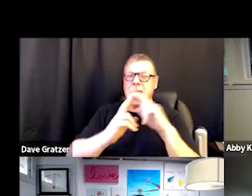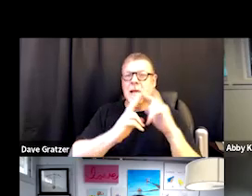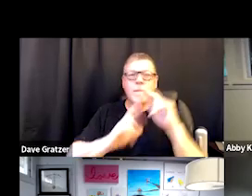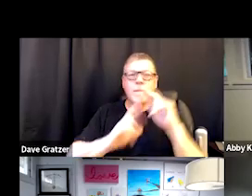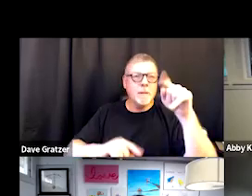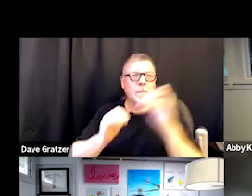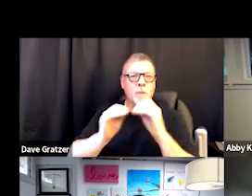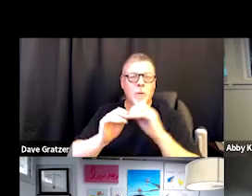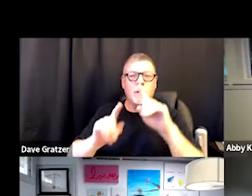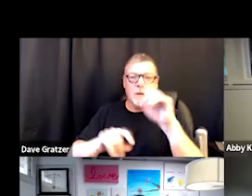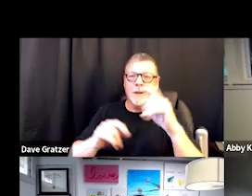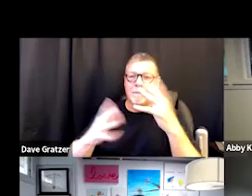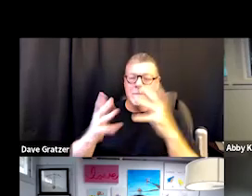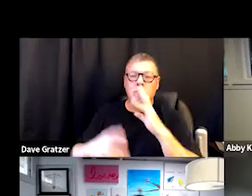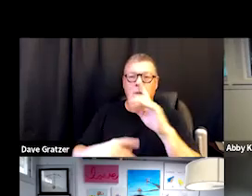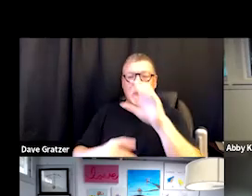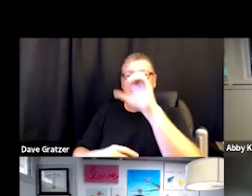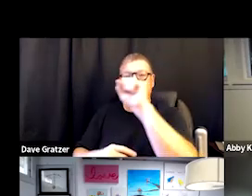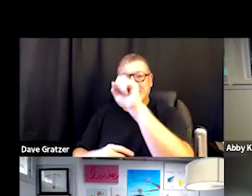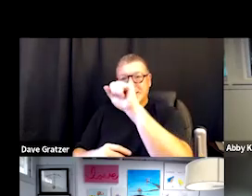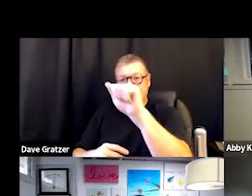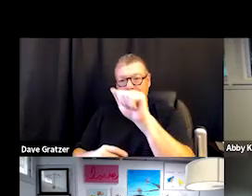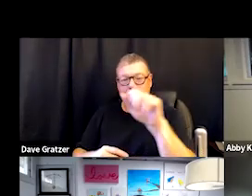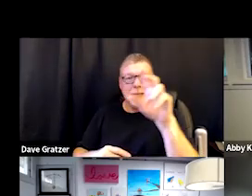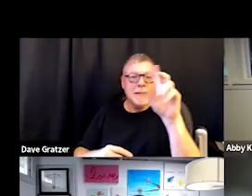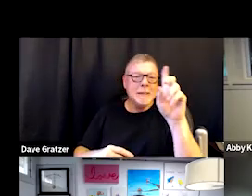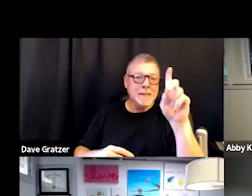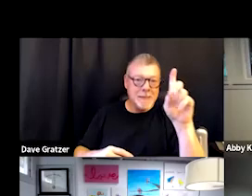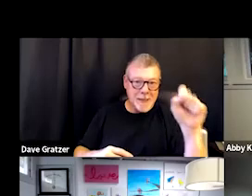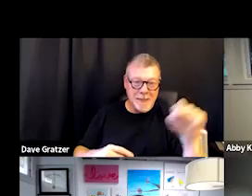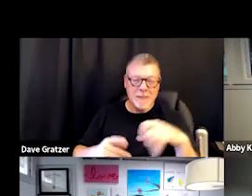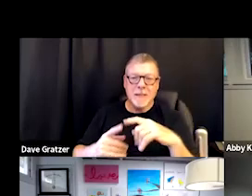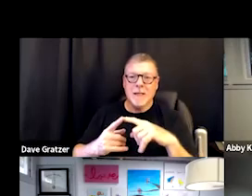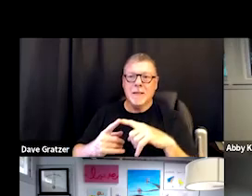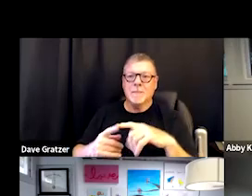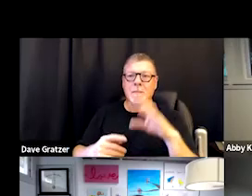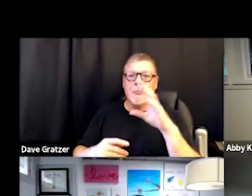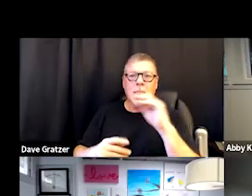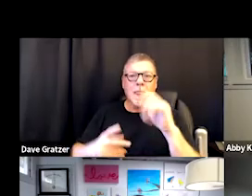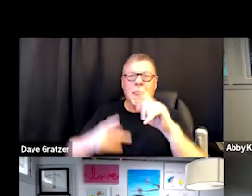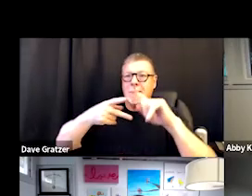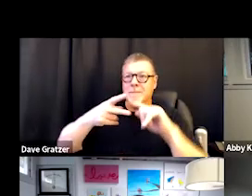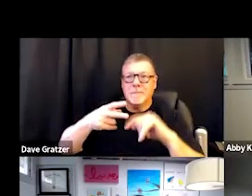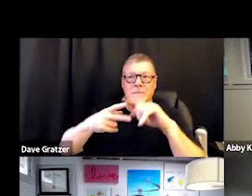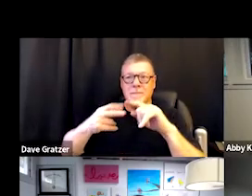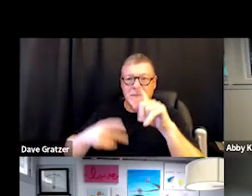we've talked about SSA and DDS a good bit. So Samitra and Pam, I'm gonna throw this one to you.